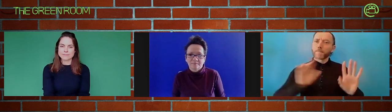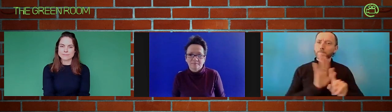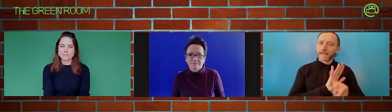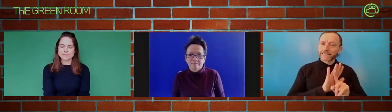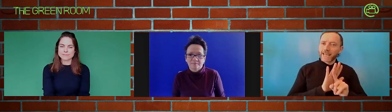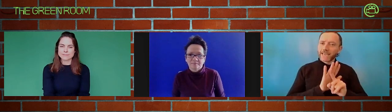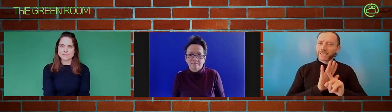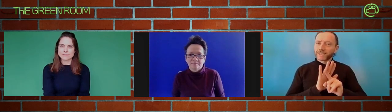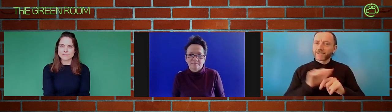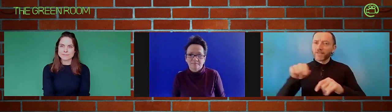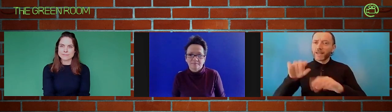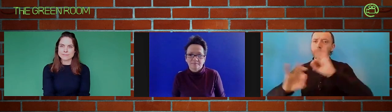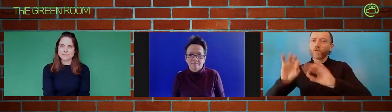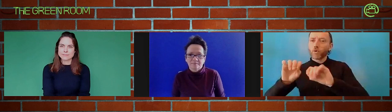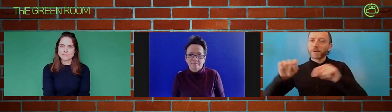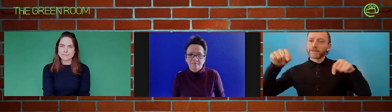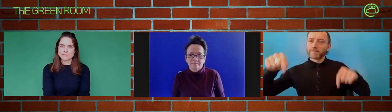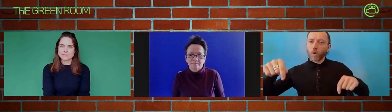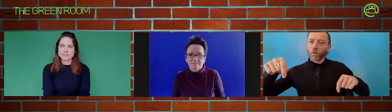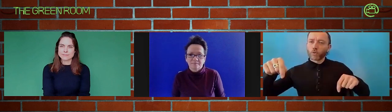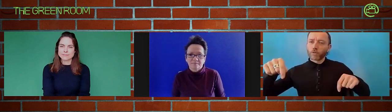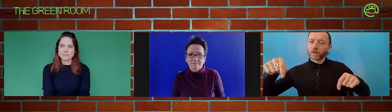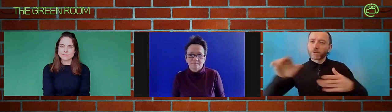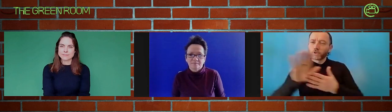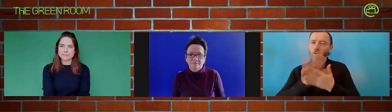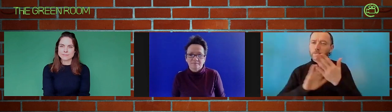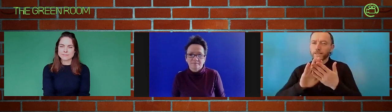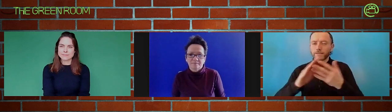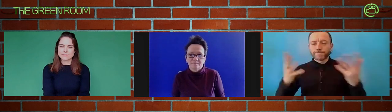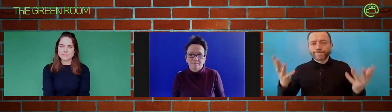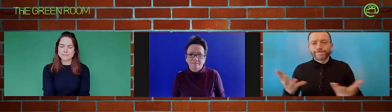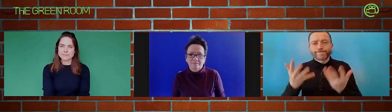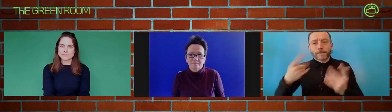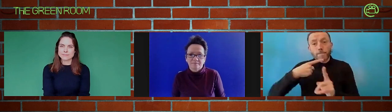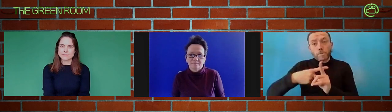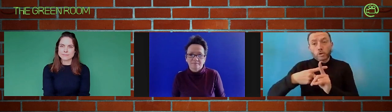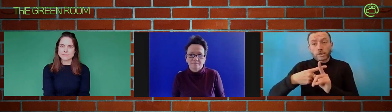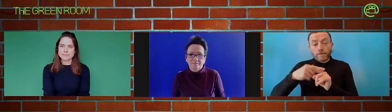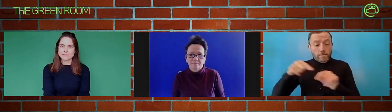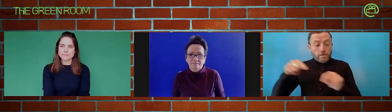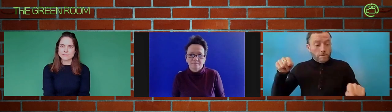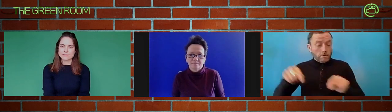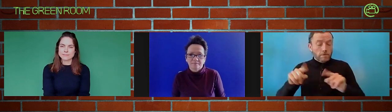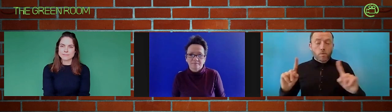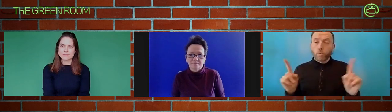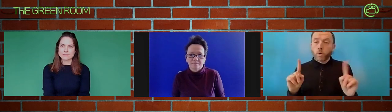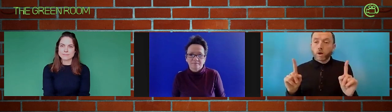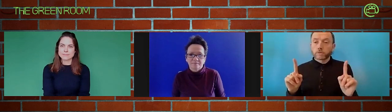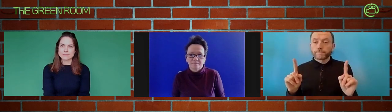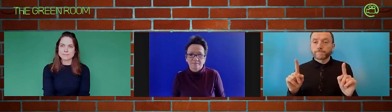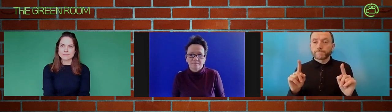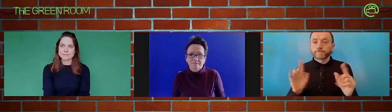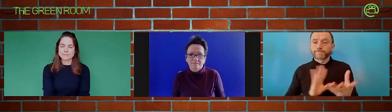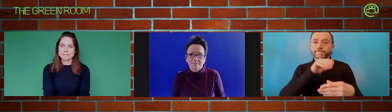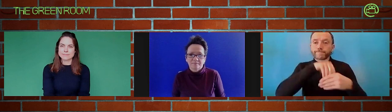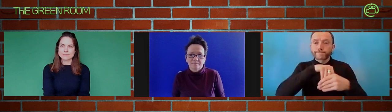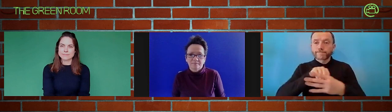But I think that what's really encouraging about both of those movements is that they are so all-encompassing.